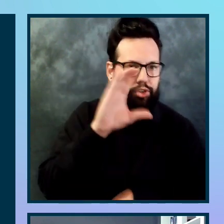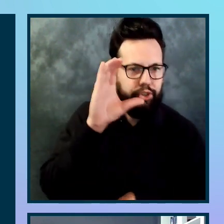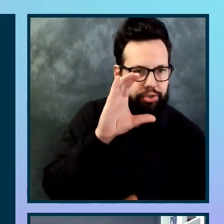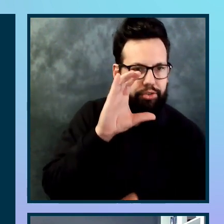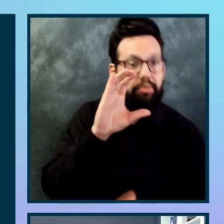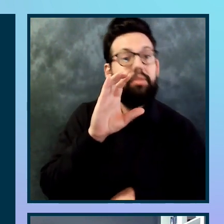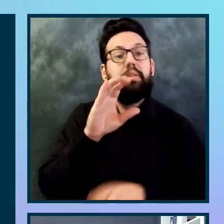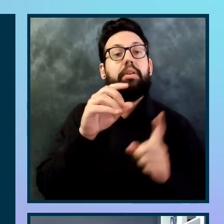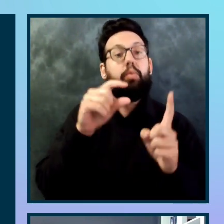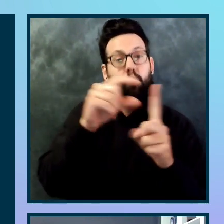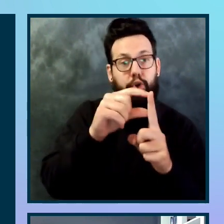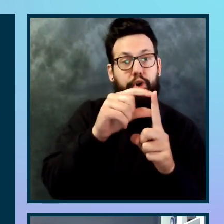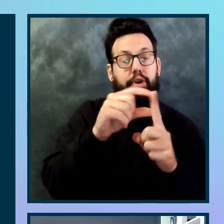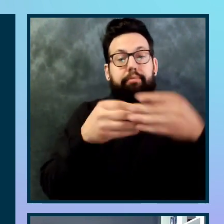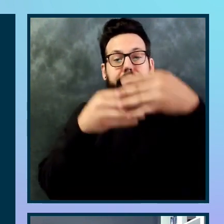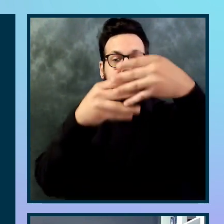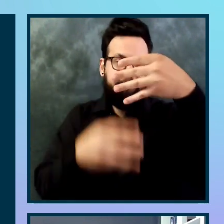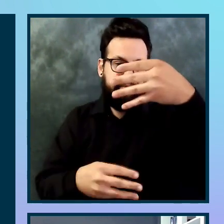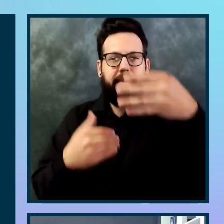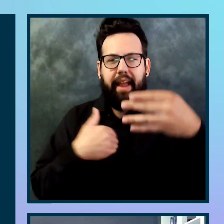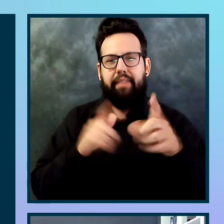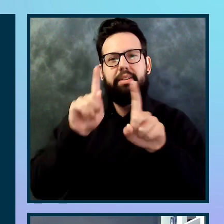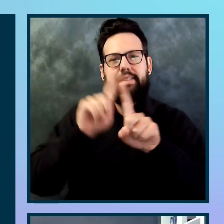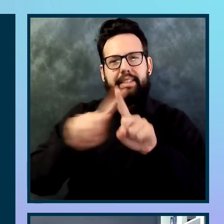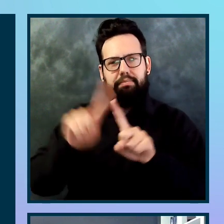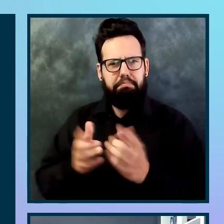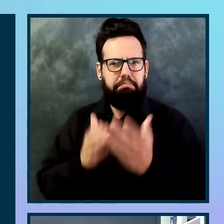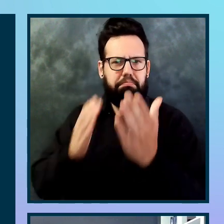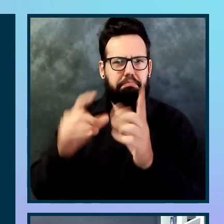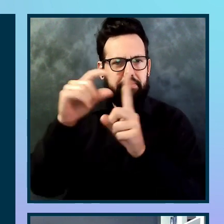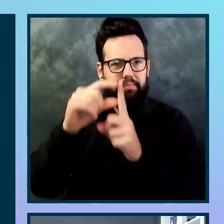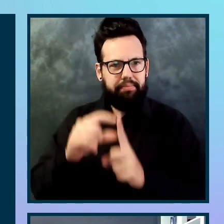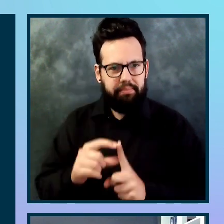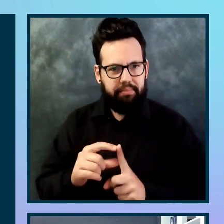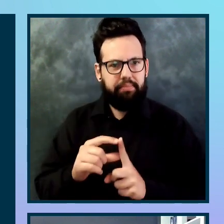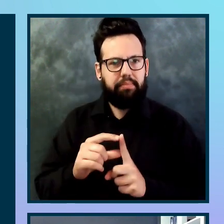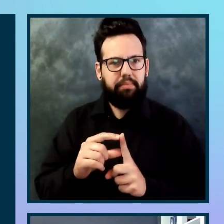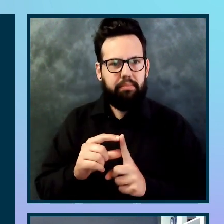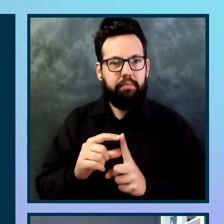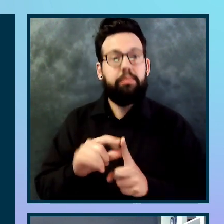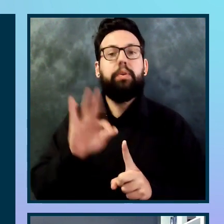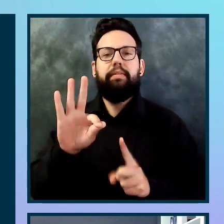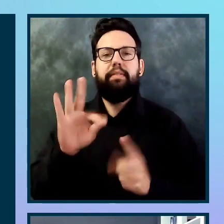but, I sometimes get creative and I wanna do now an auto complete that it gives me more information